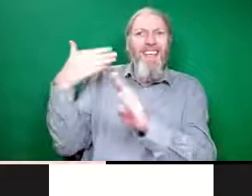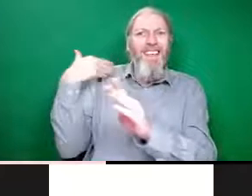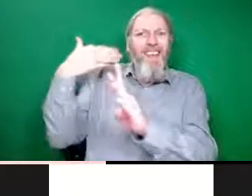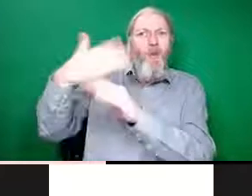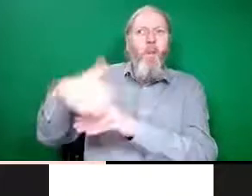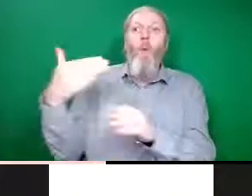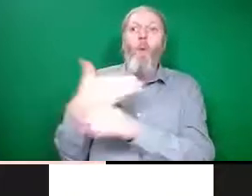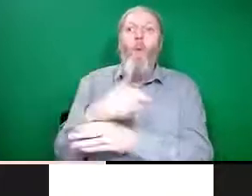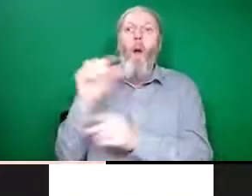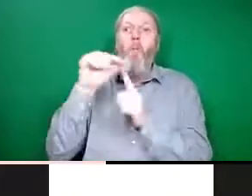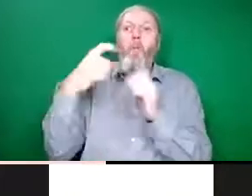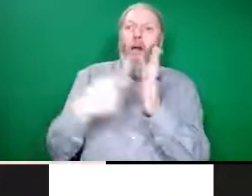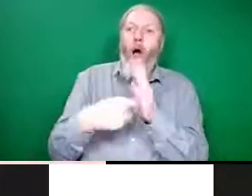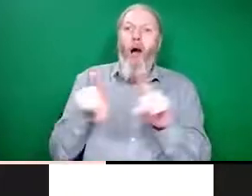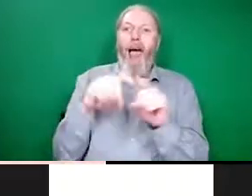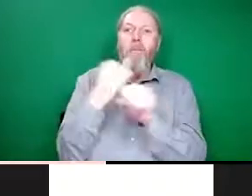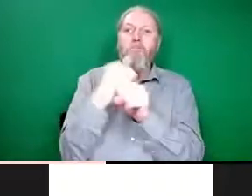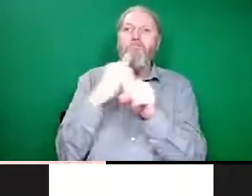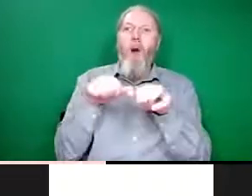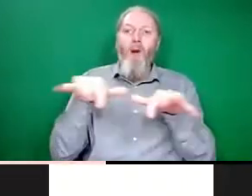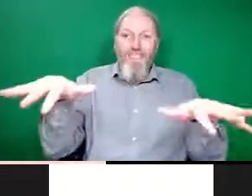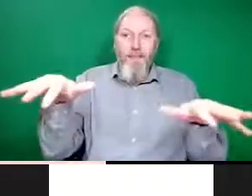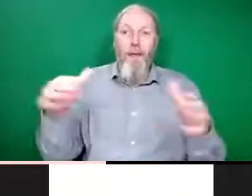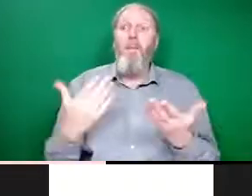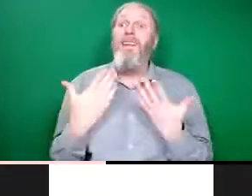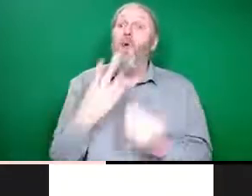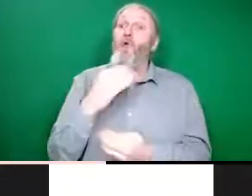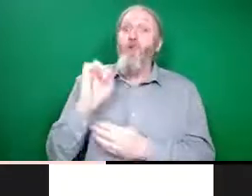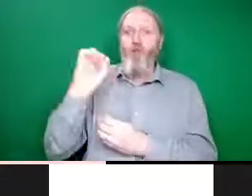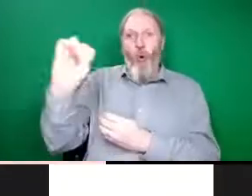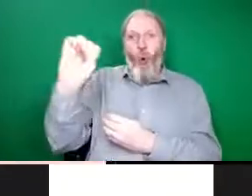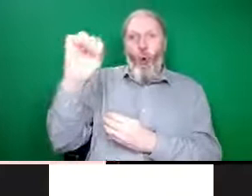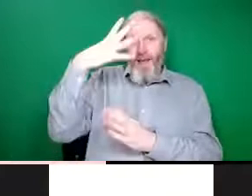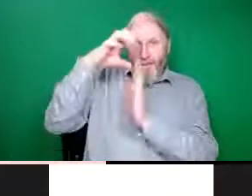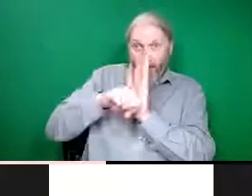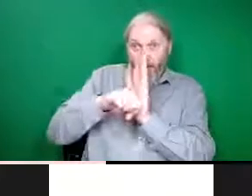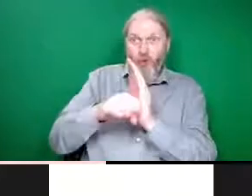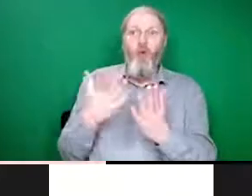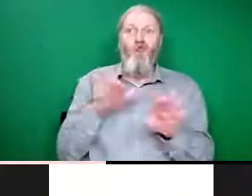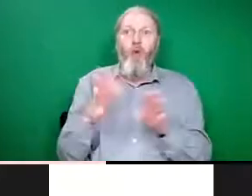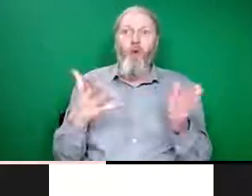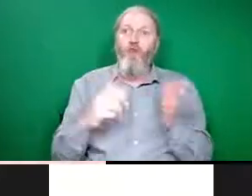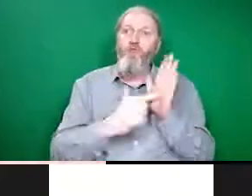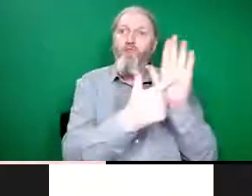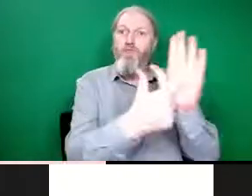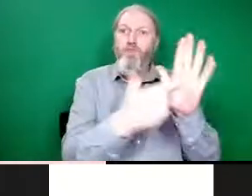inspirational vision is to enabling things to happen in an area.